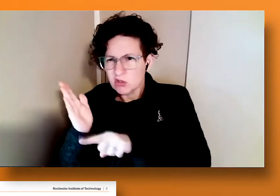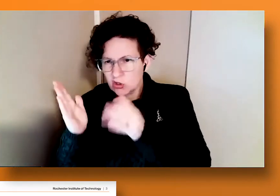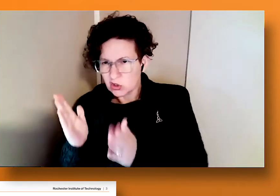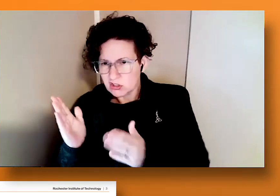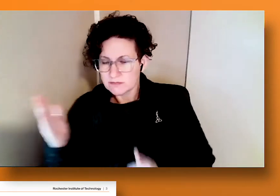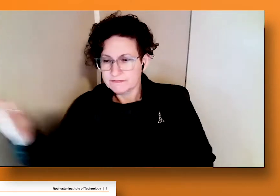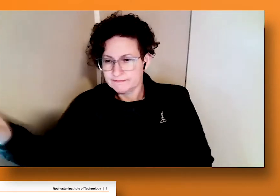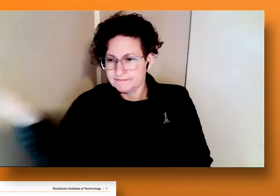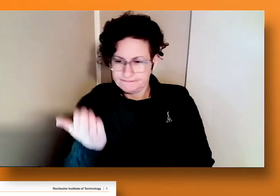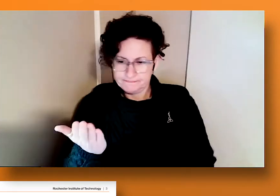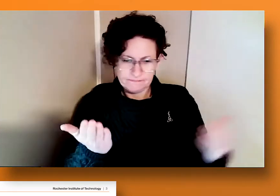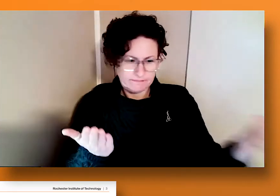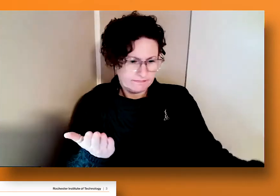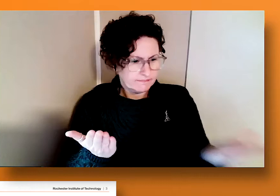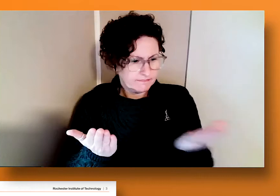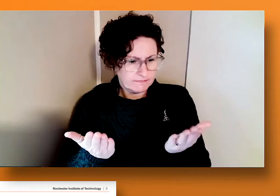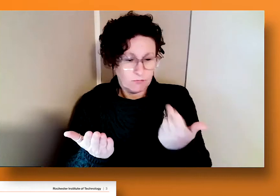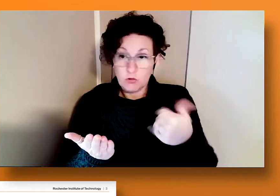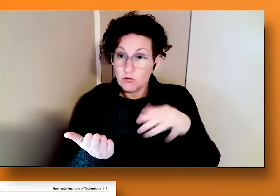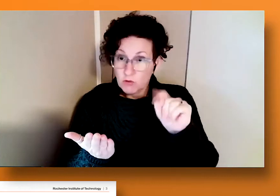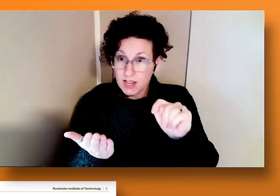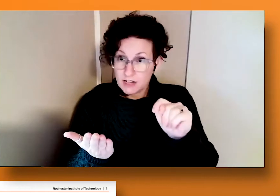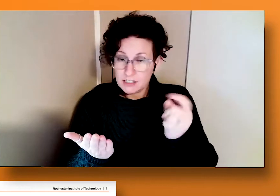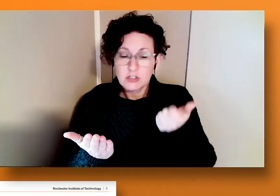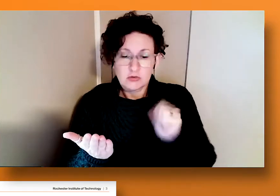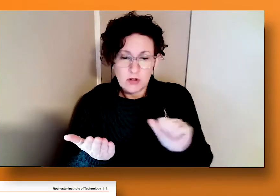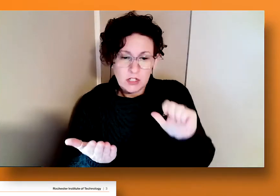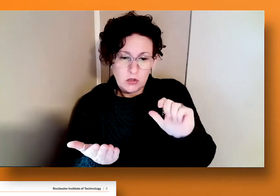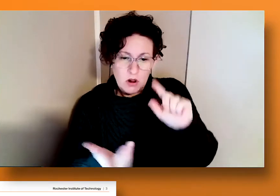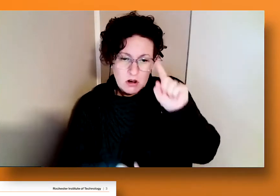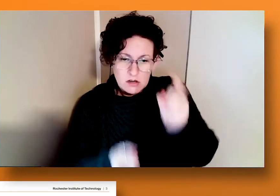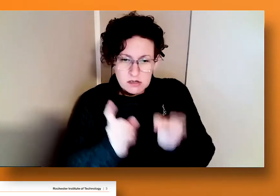and I try and attempt to convert it